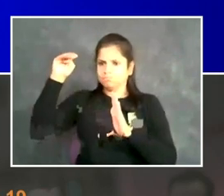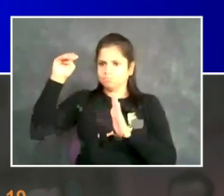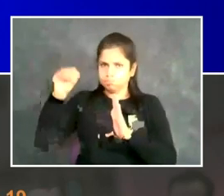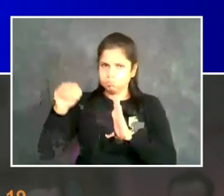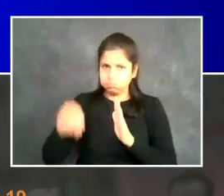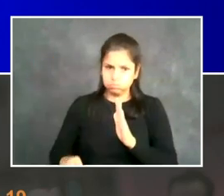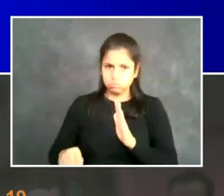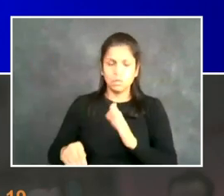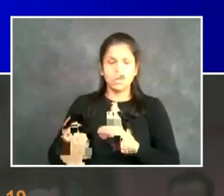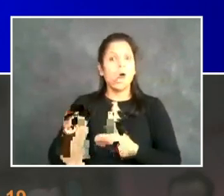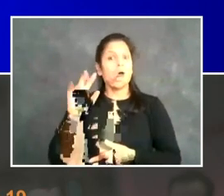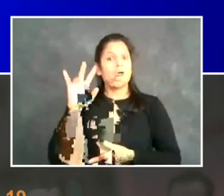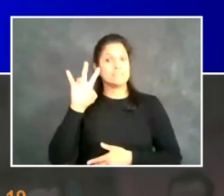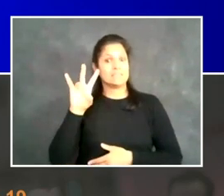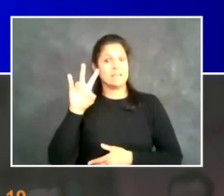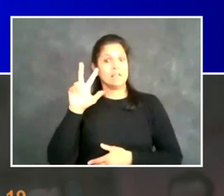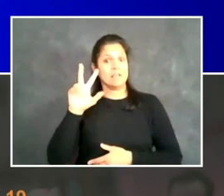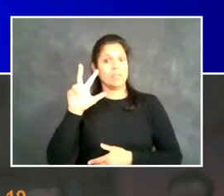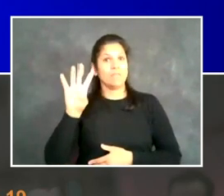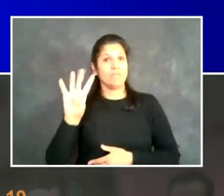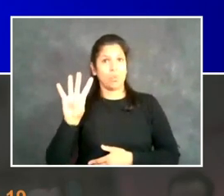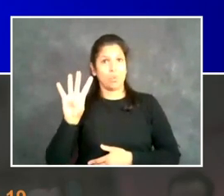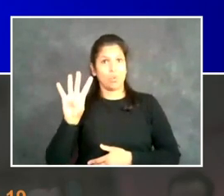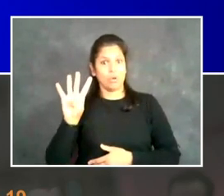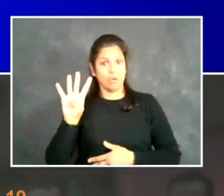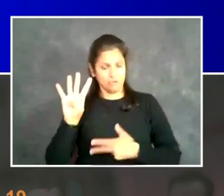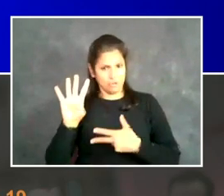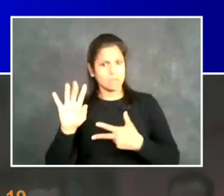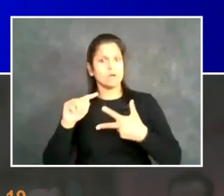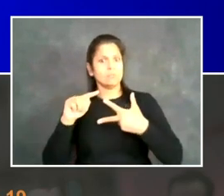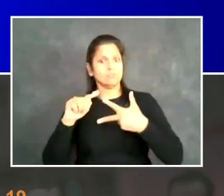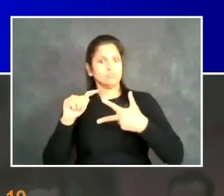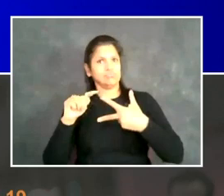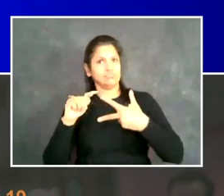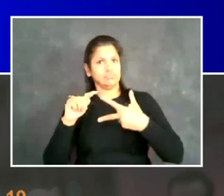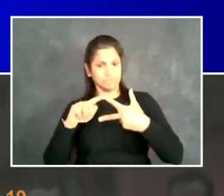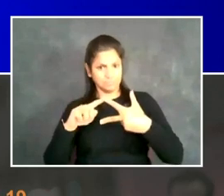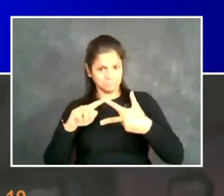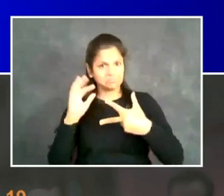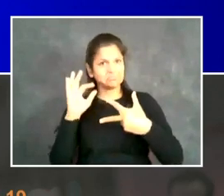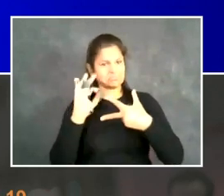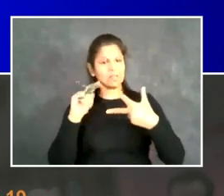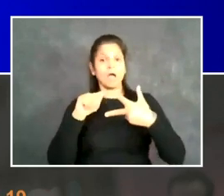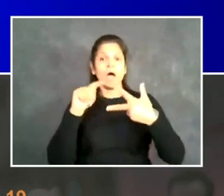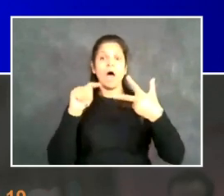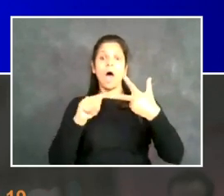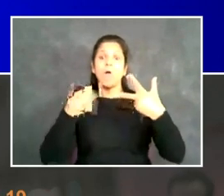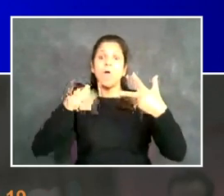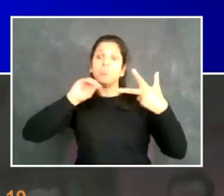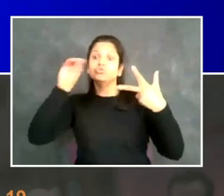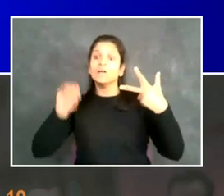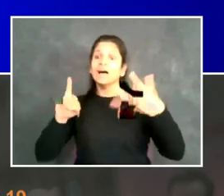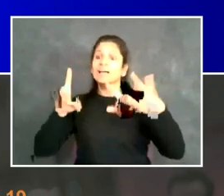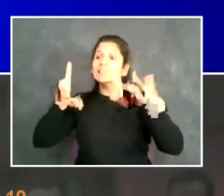AND PUBLIC HOSPITALS FOR COVID- 19 DOWN FROM 745 TO 734.